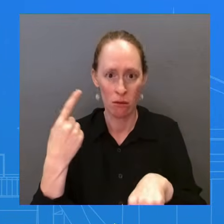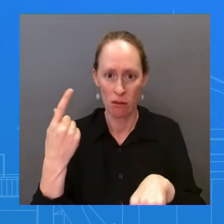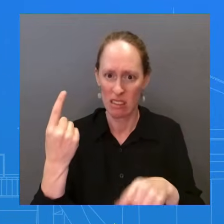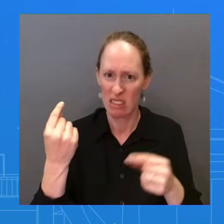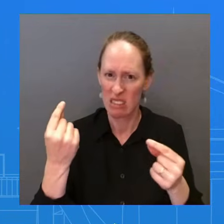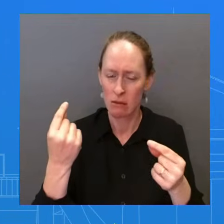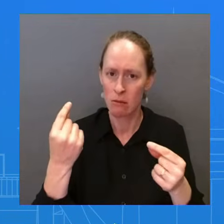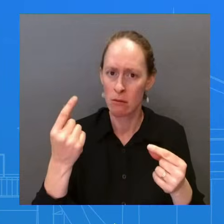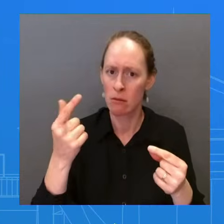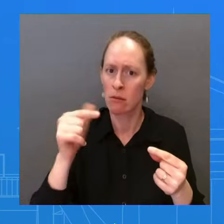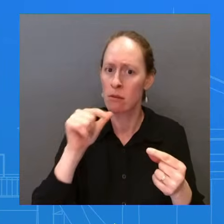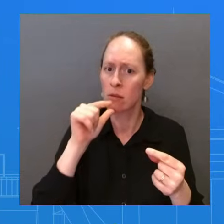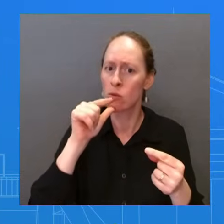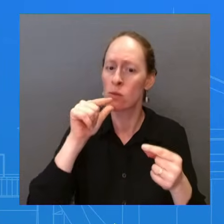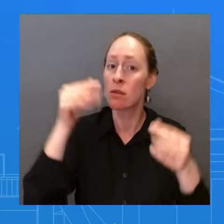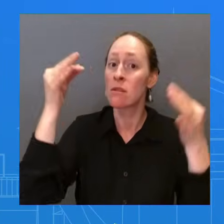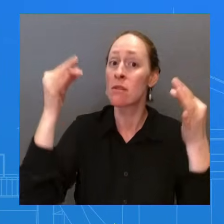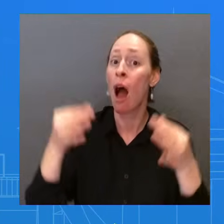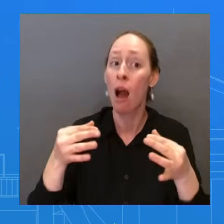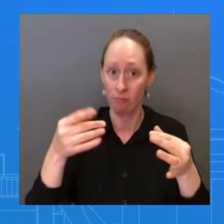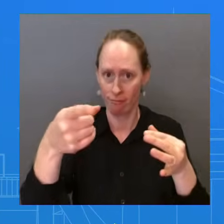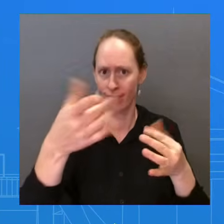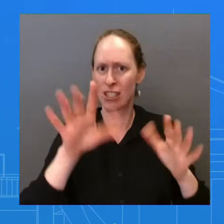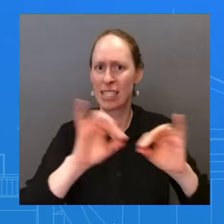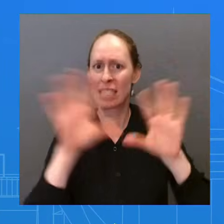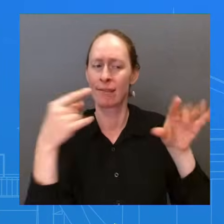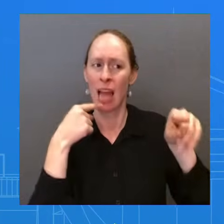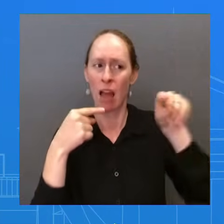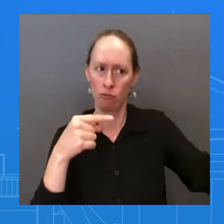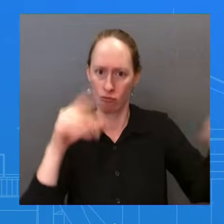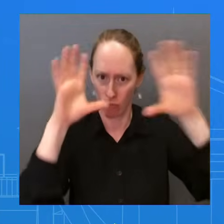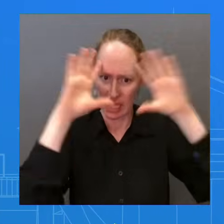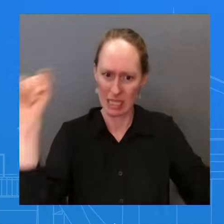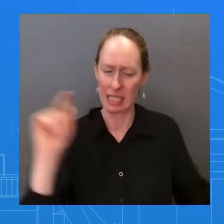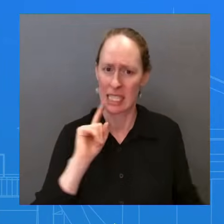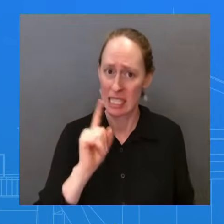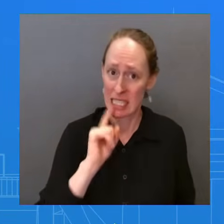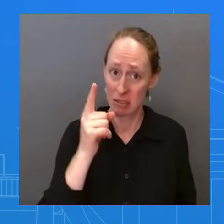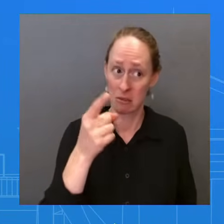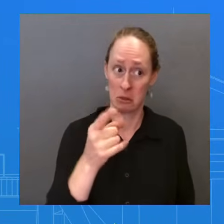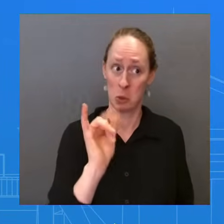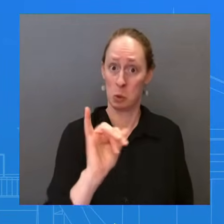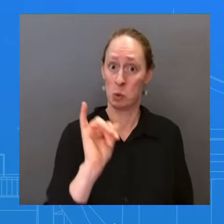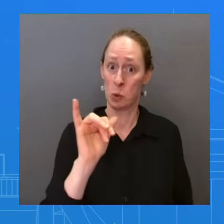that critical decision-making about our national security, our taxpayer resources,